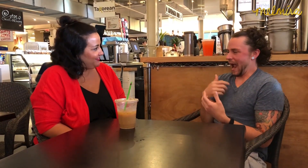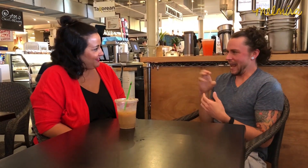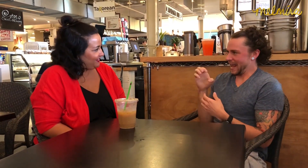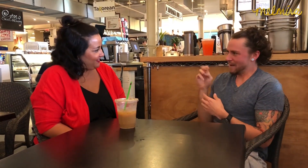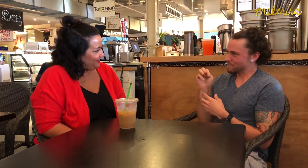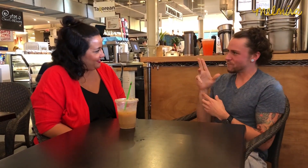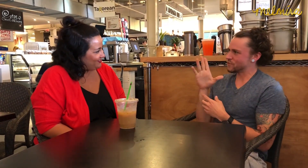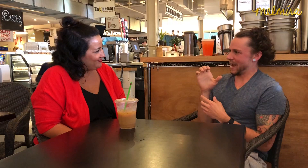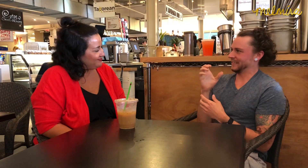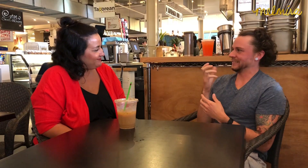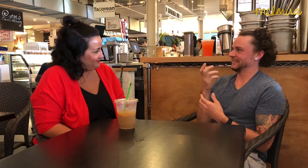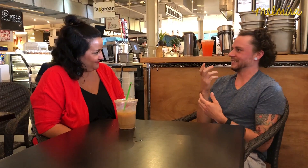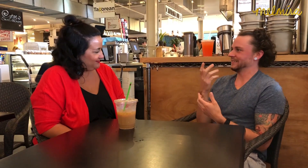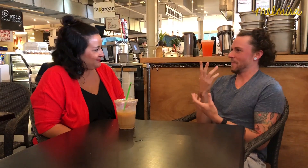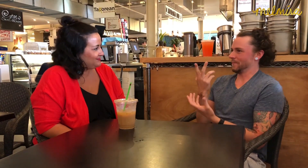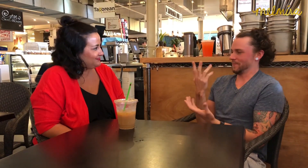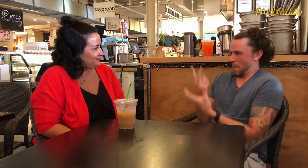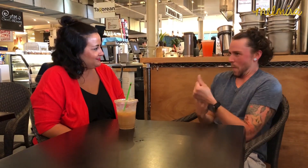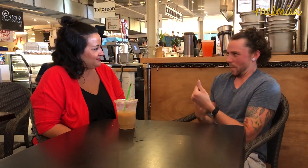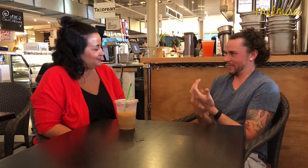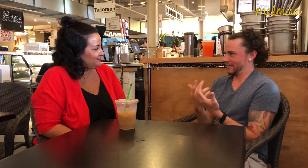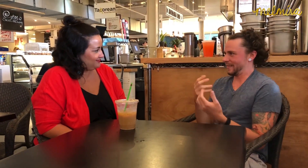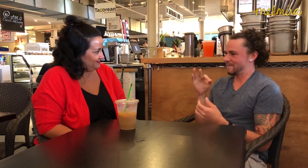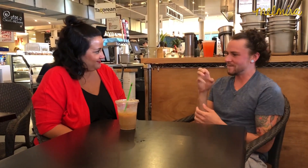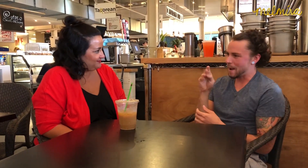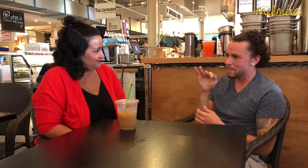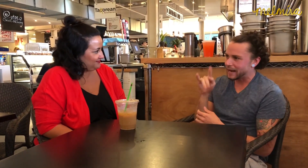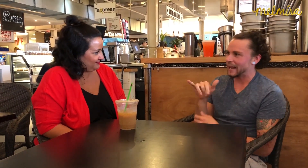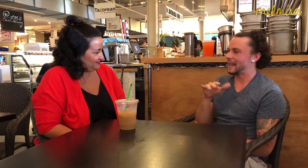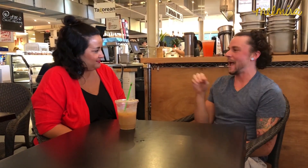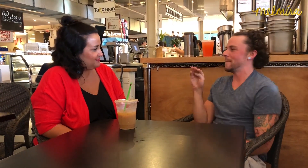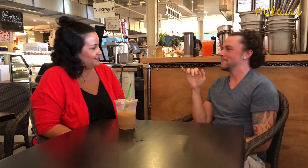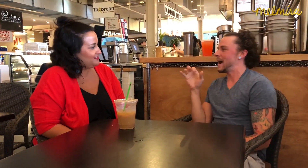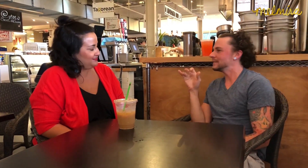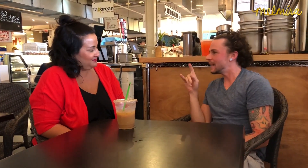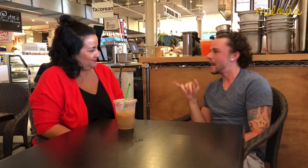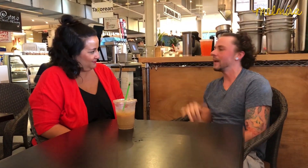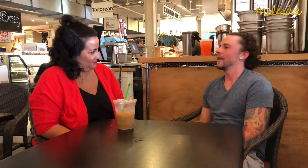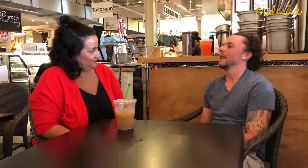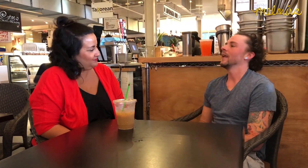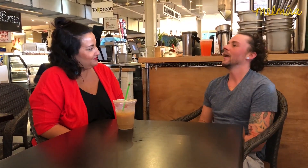I embrace both the femininity and masculinity within.